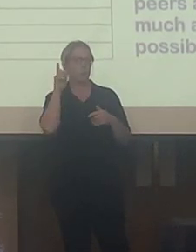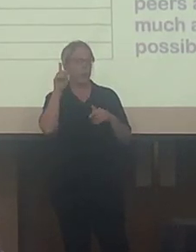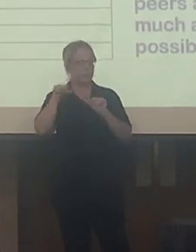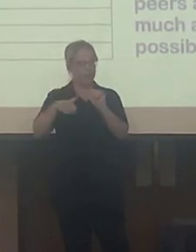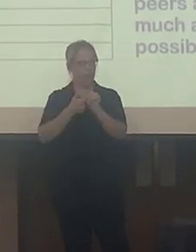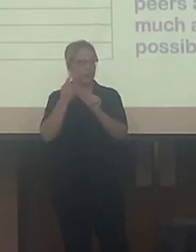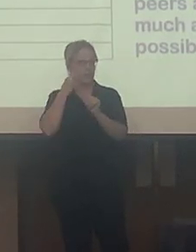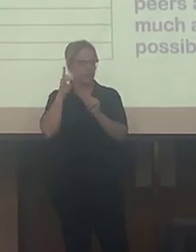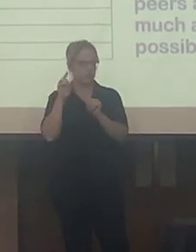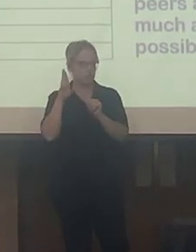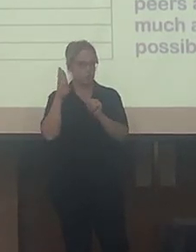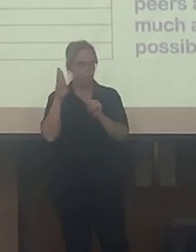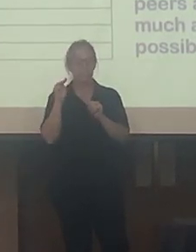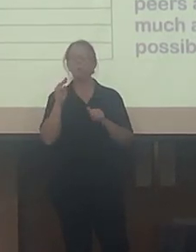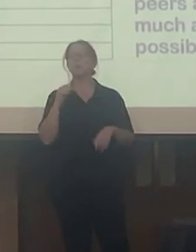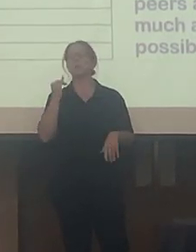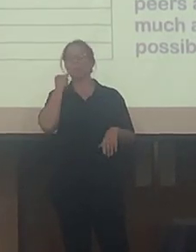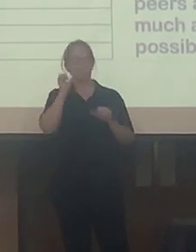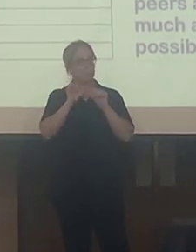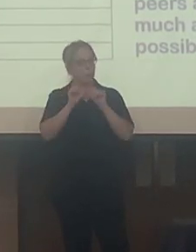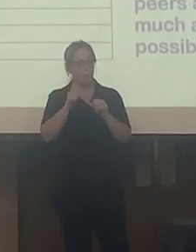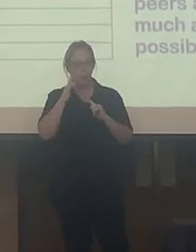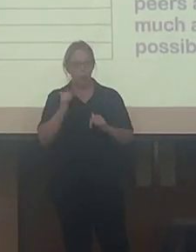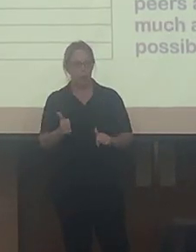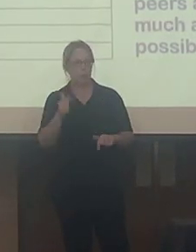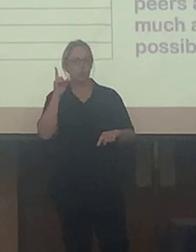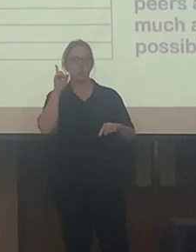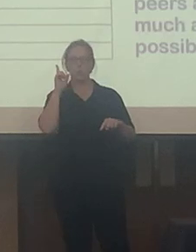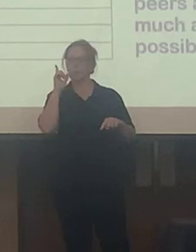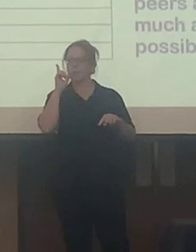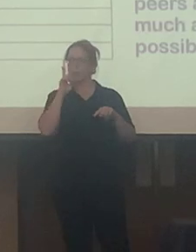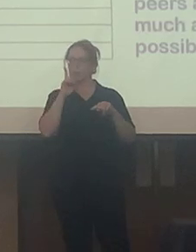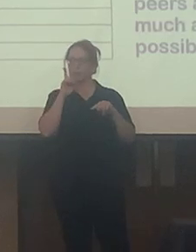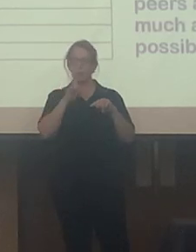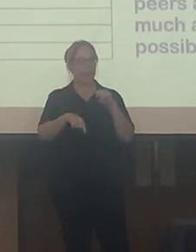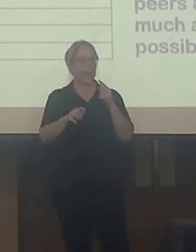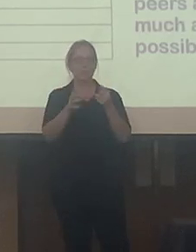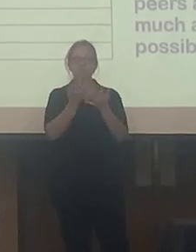if it's permanent hearing loss you cannot feel for background noise period you will never be able